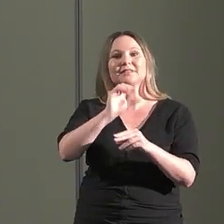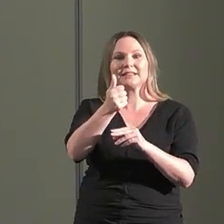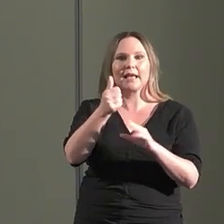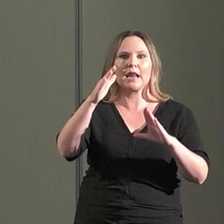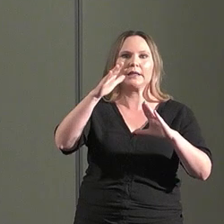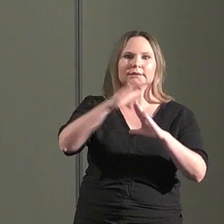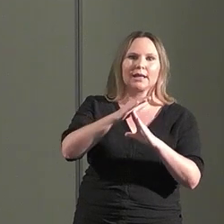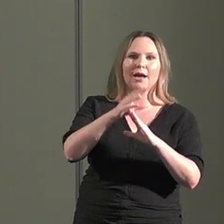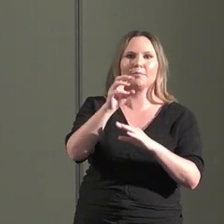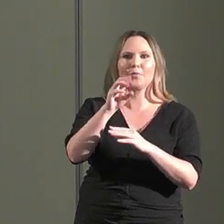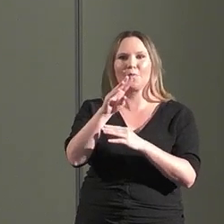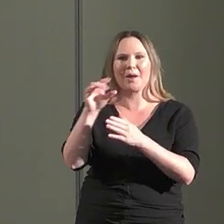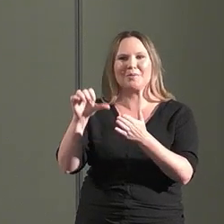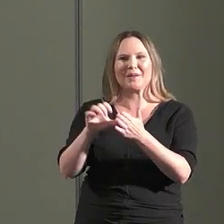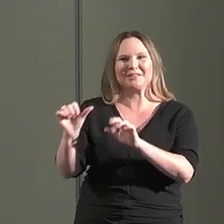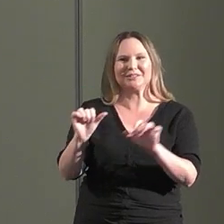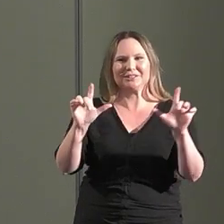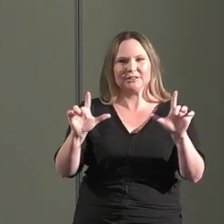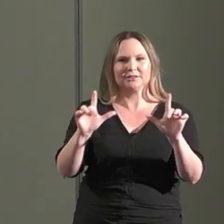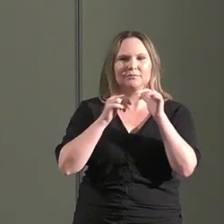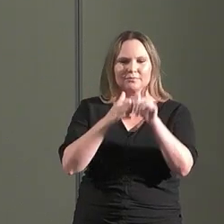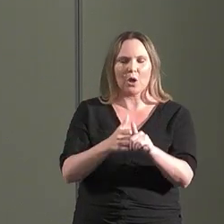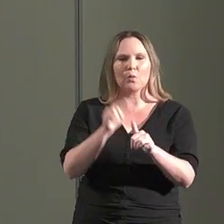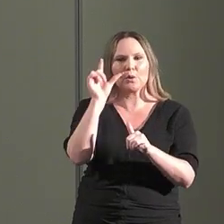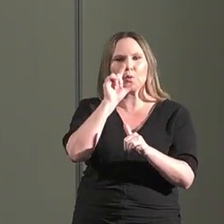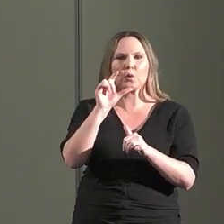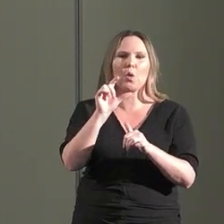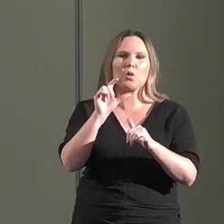pages according to the going the algorithm.